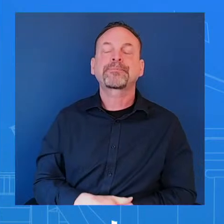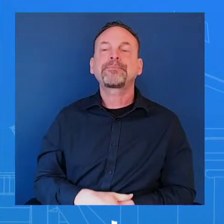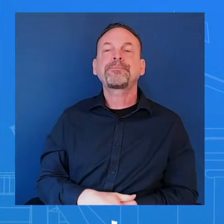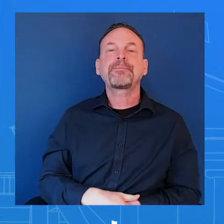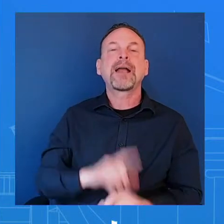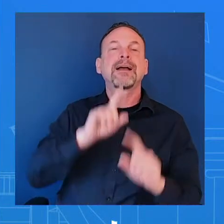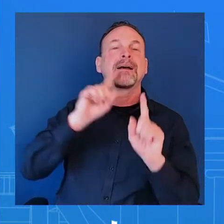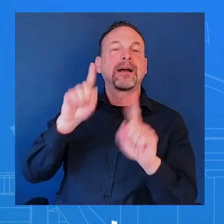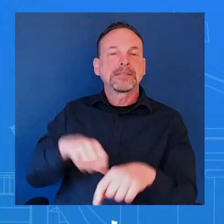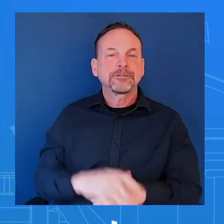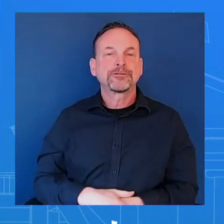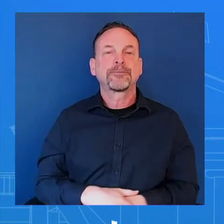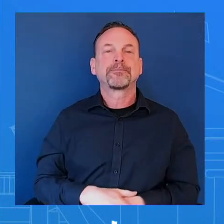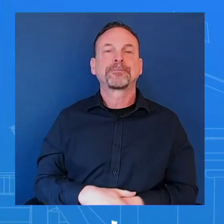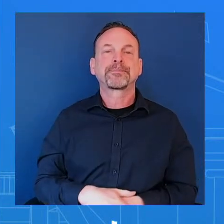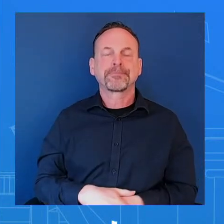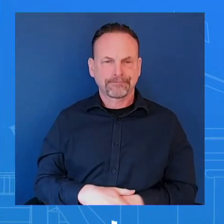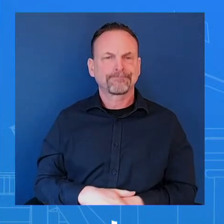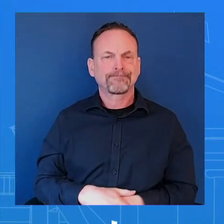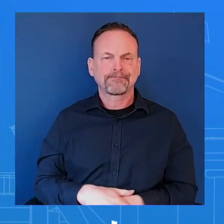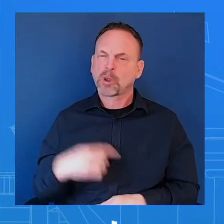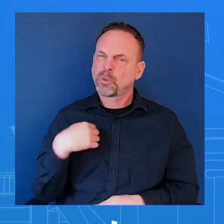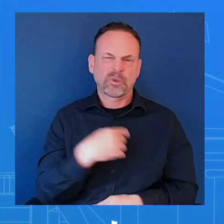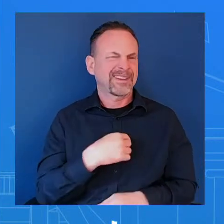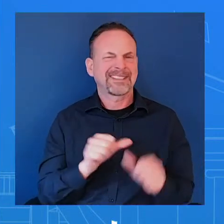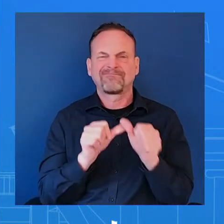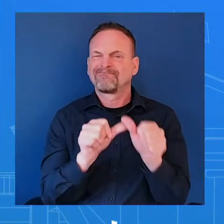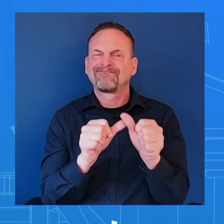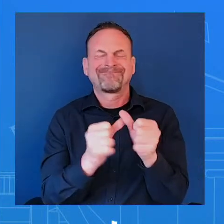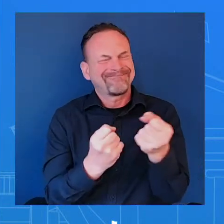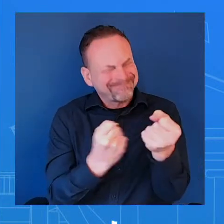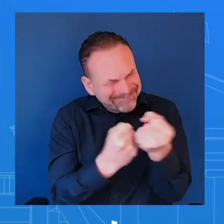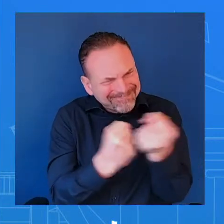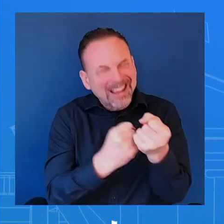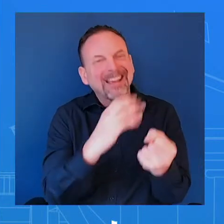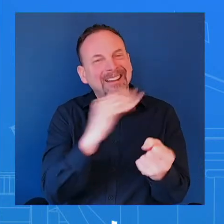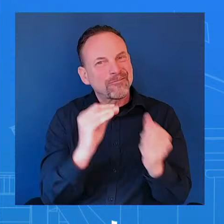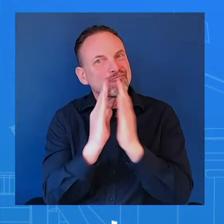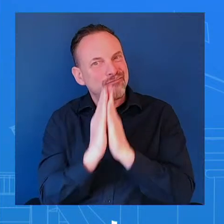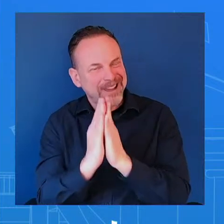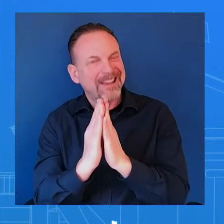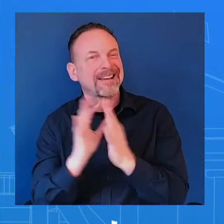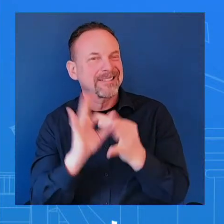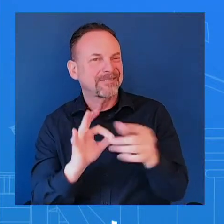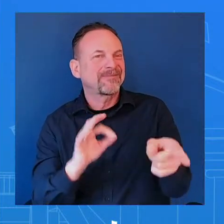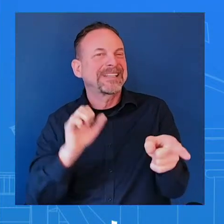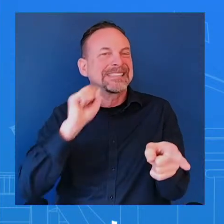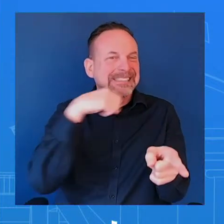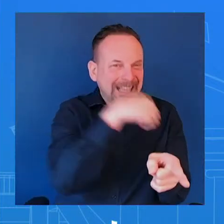And we are -- we are -- we are standing by -- the United States is standing by on the ready for any necessary assistance.